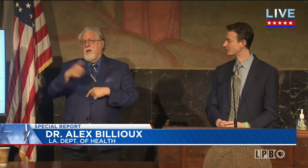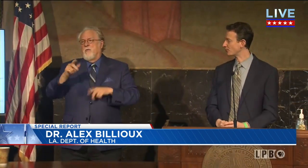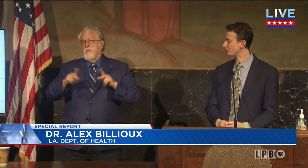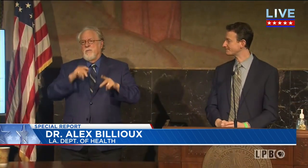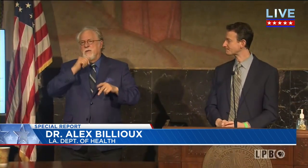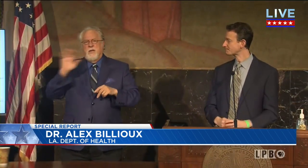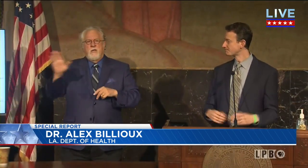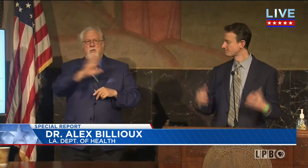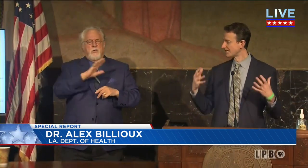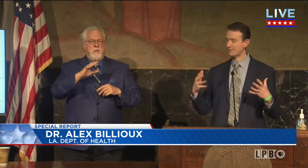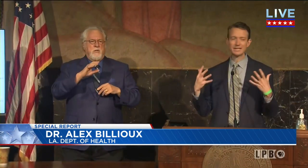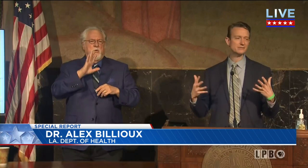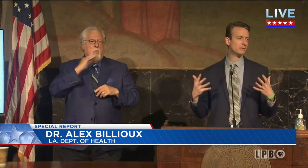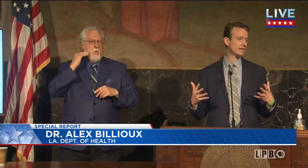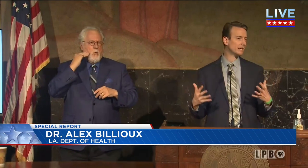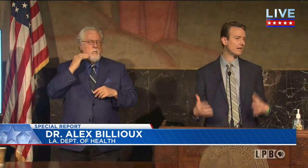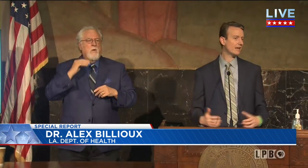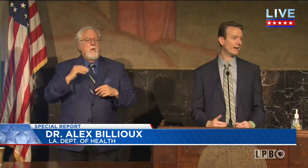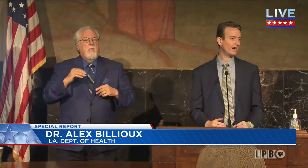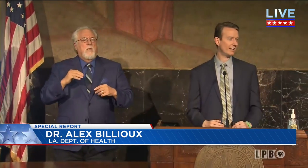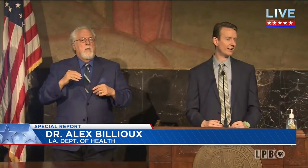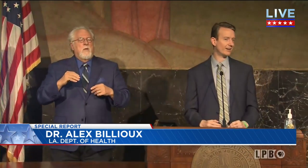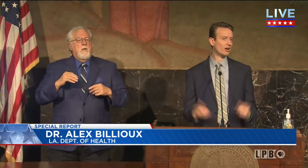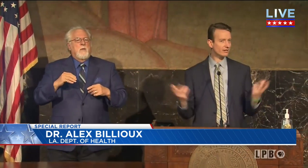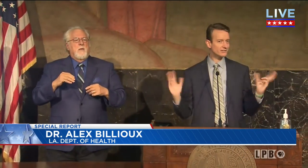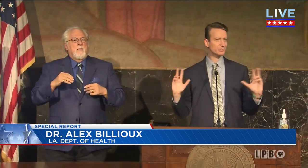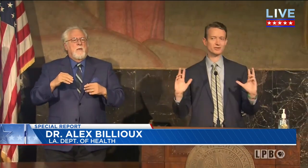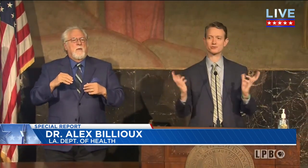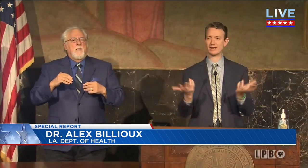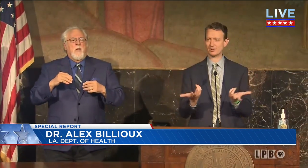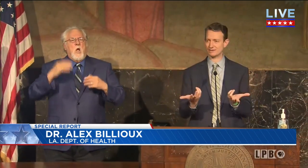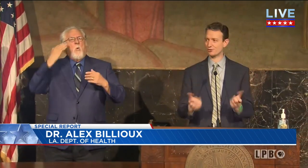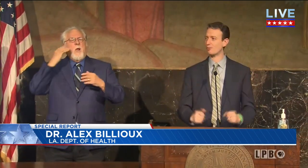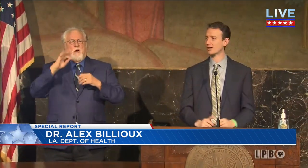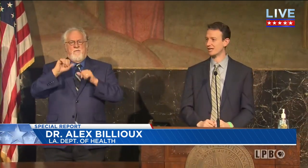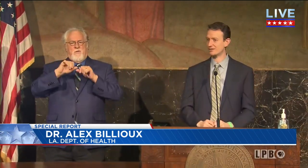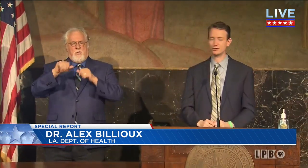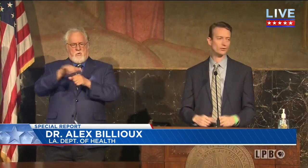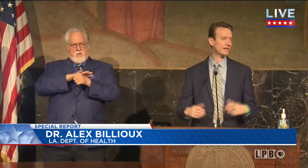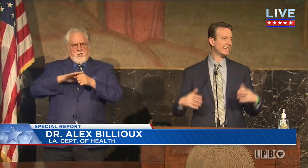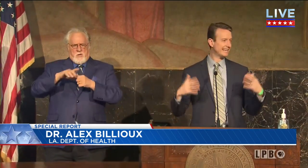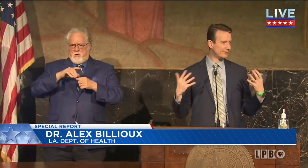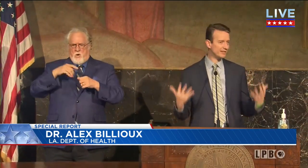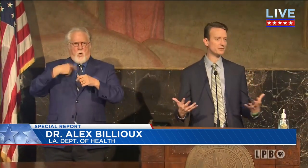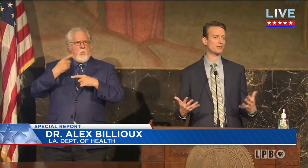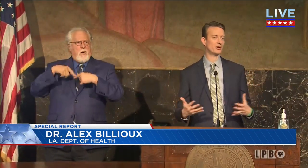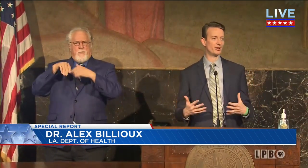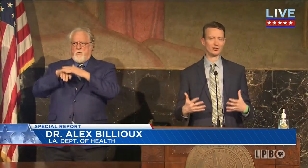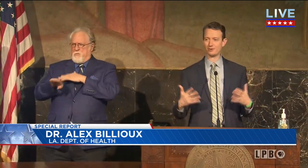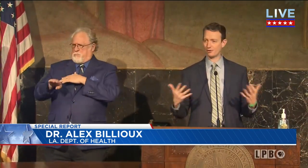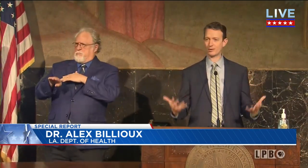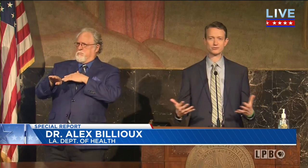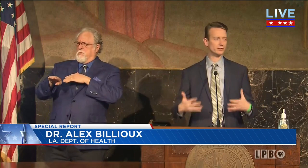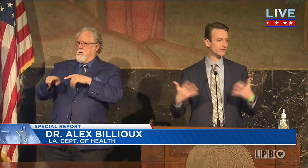PEOPLE IF YOU'RE ARE WEARING A MASK. WEARING A MASK IF YOU'RE OUTSIDE AND AROUND PEOPLE NOT IN YOUR